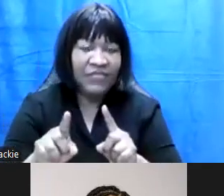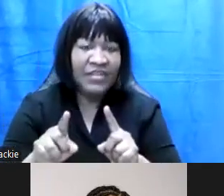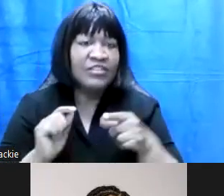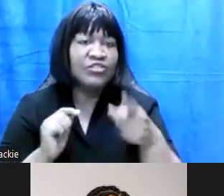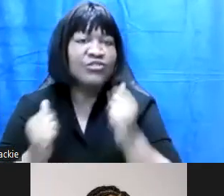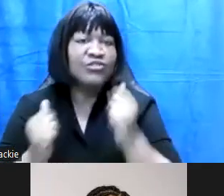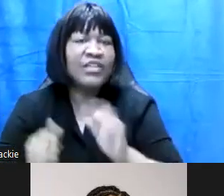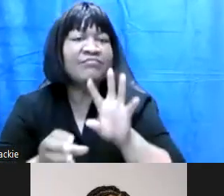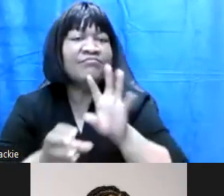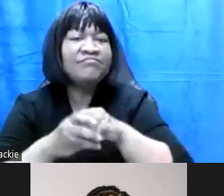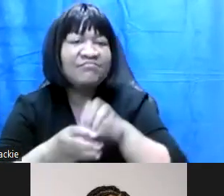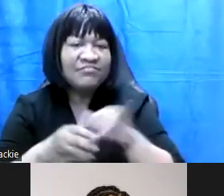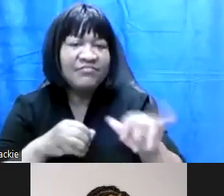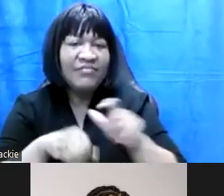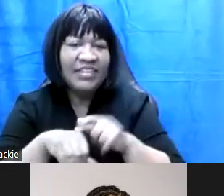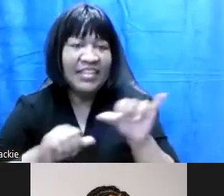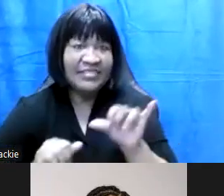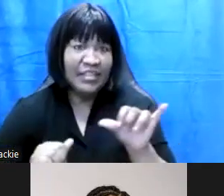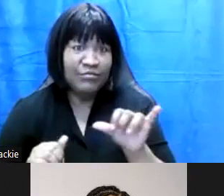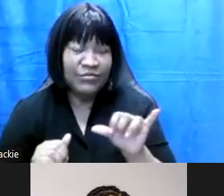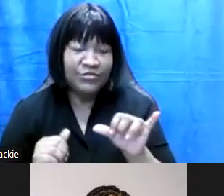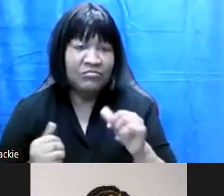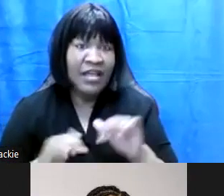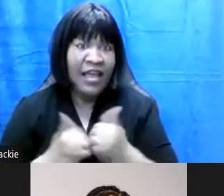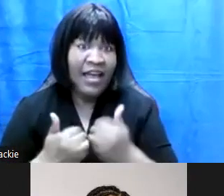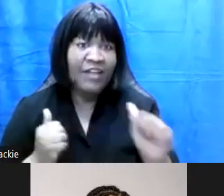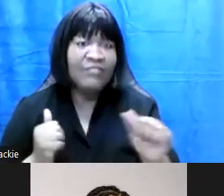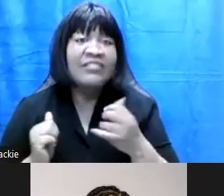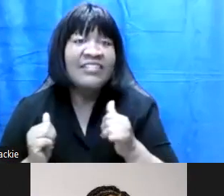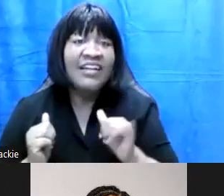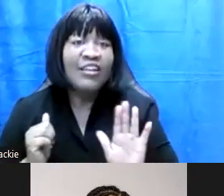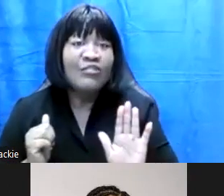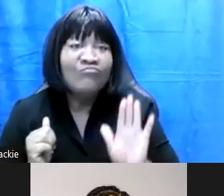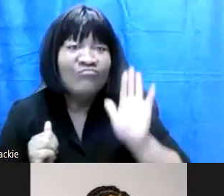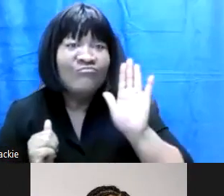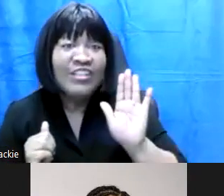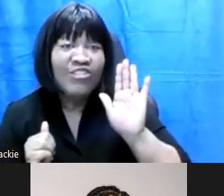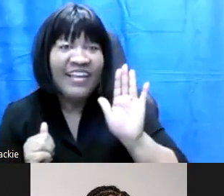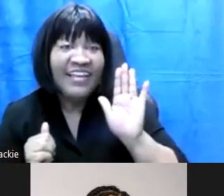participate at that time by raising your, the hand button using the reactions icon.